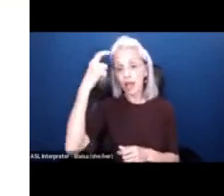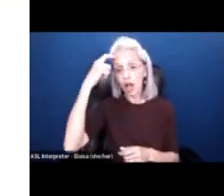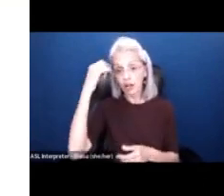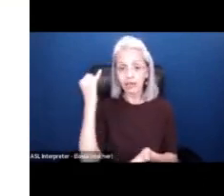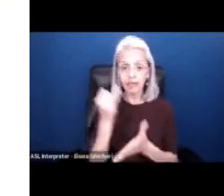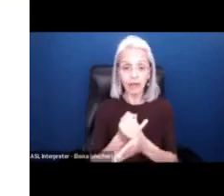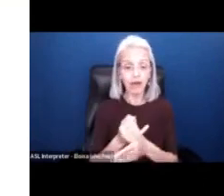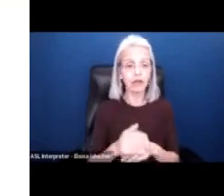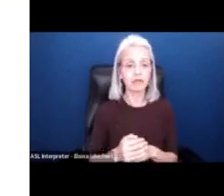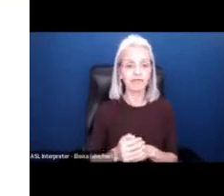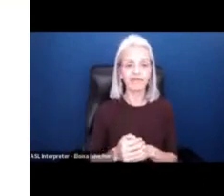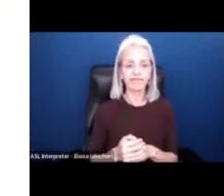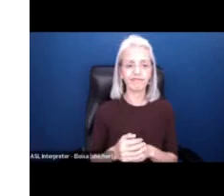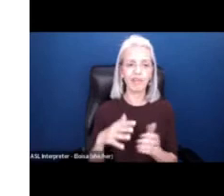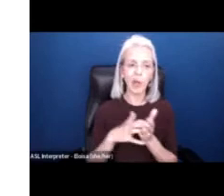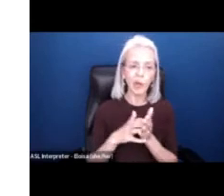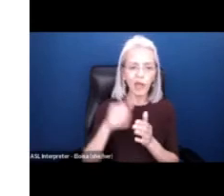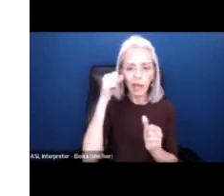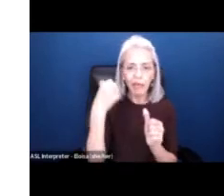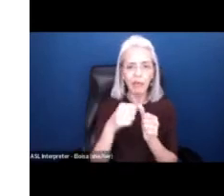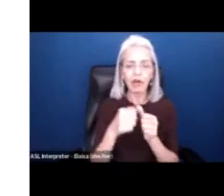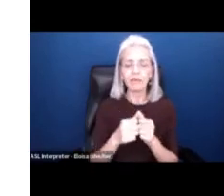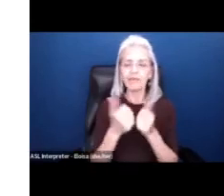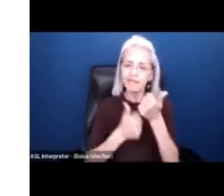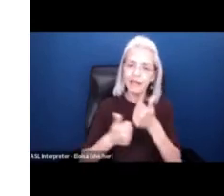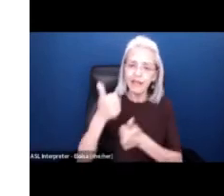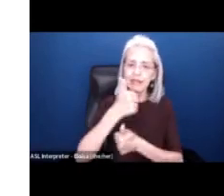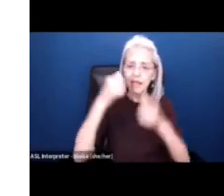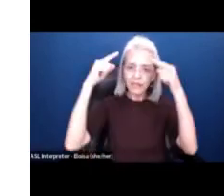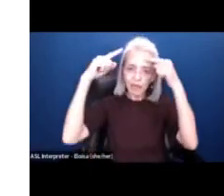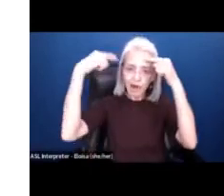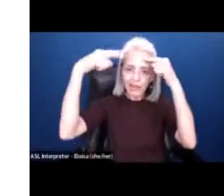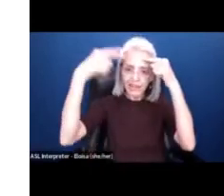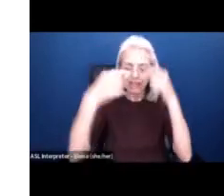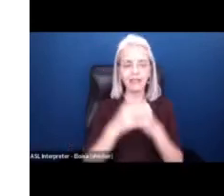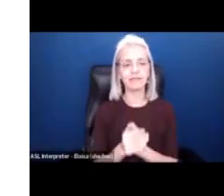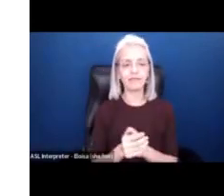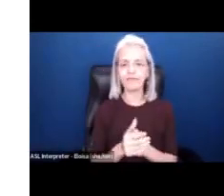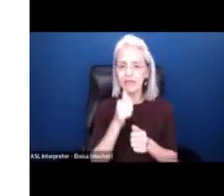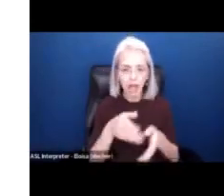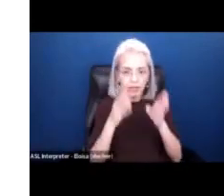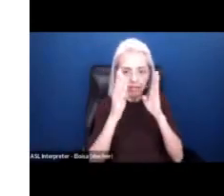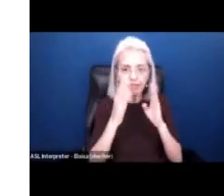such as memory, executive processing, and attention and certainly agitation which is